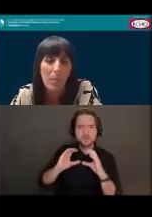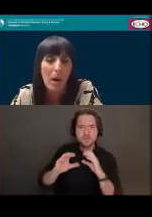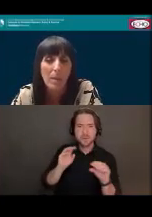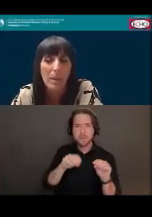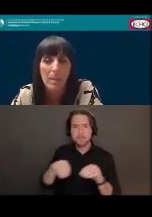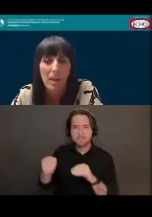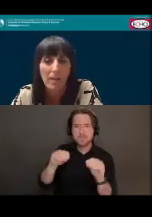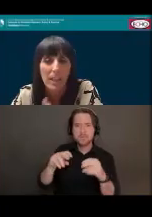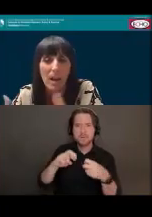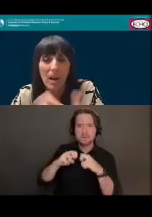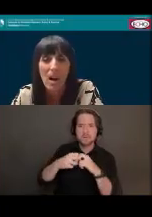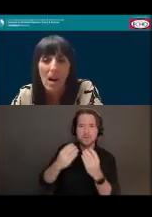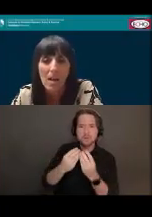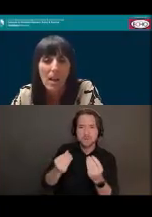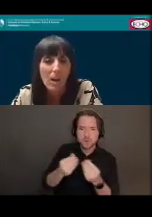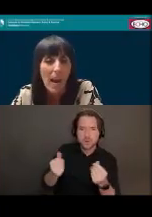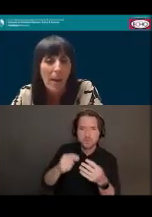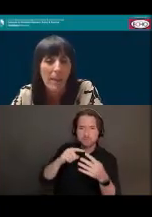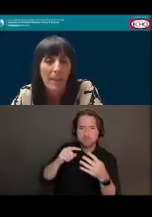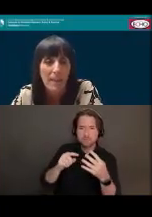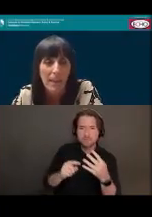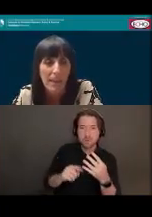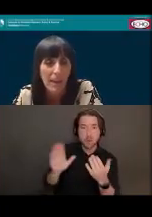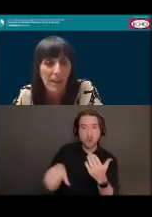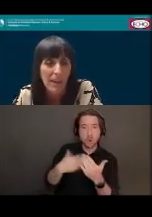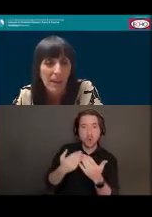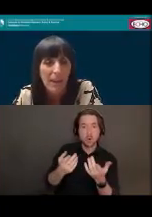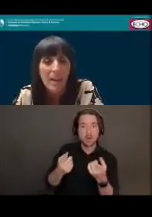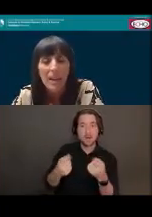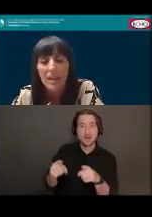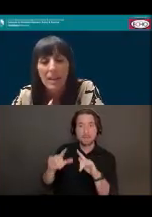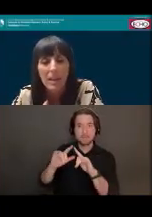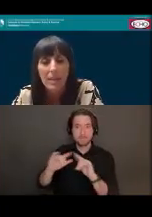problem solving are all happening together. Instead of